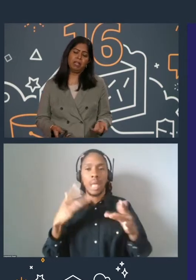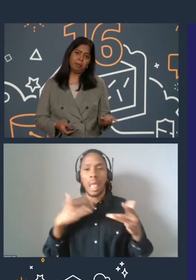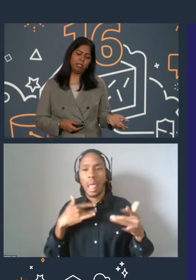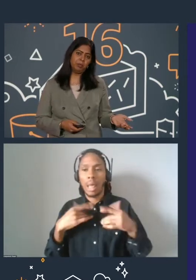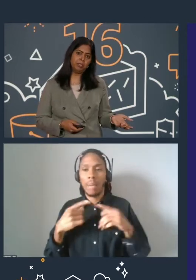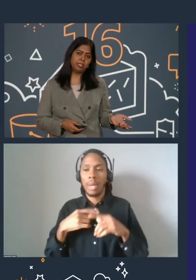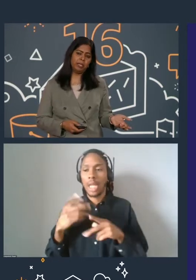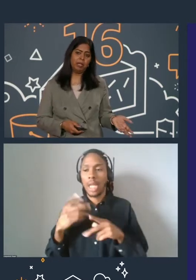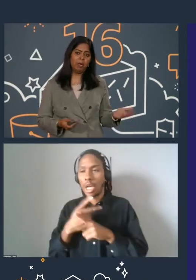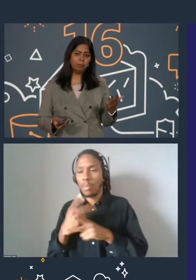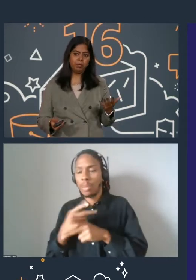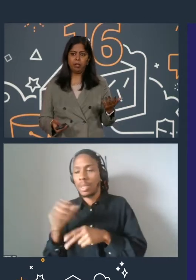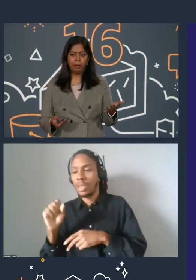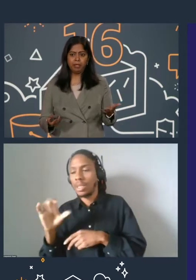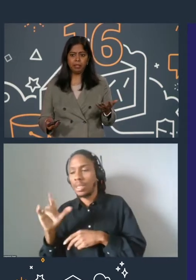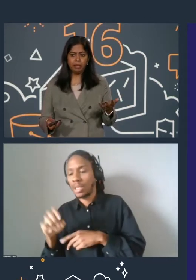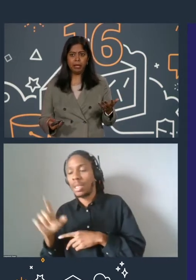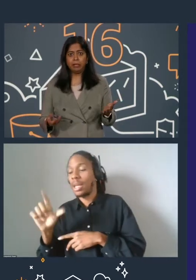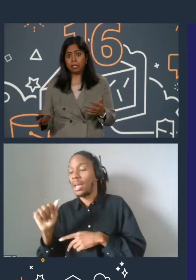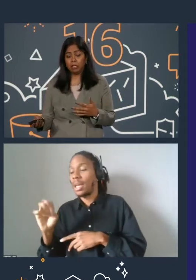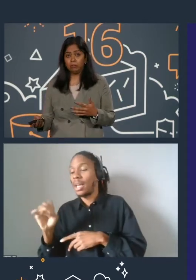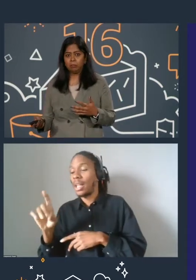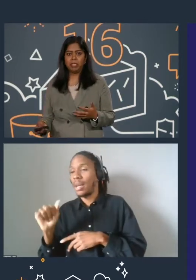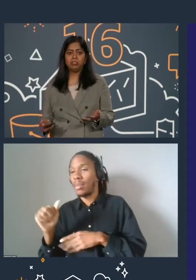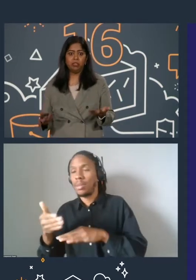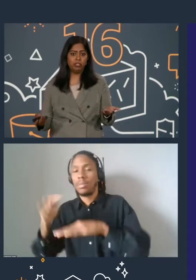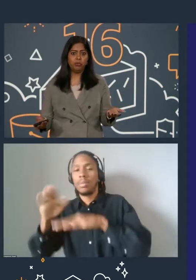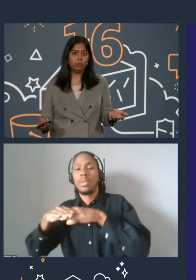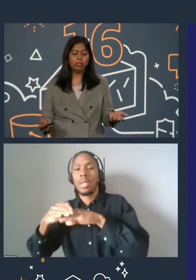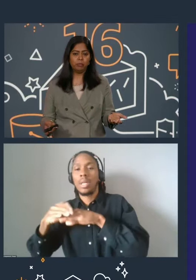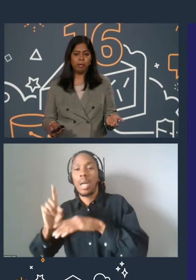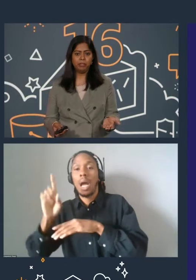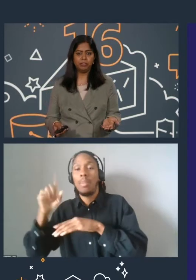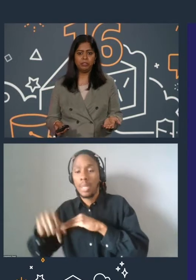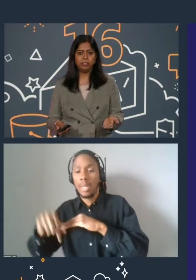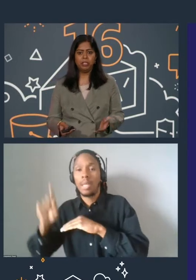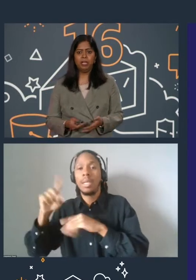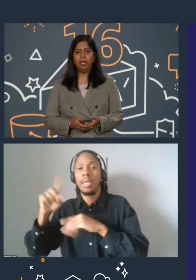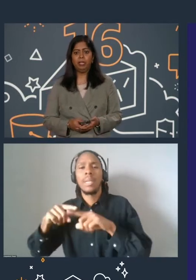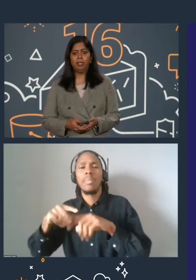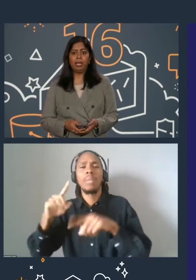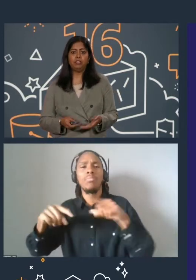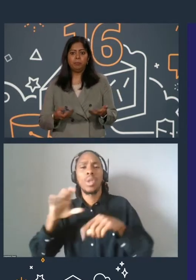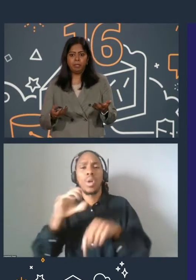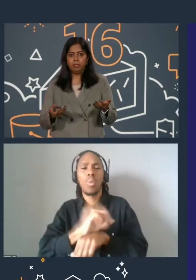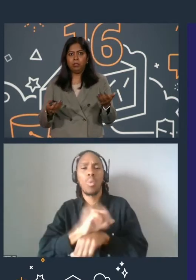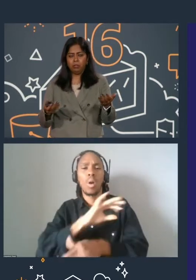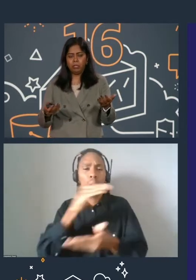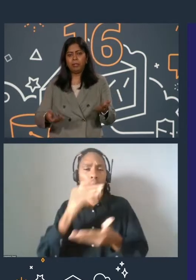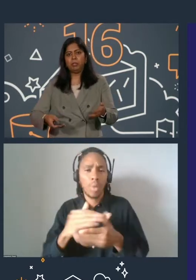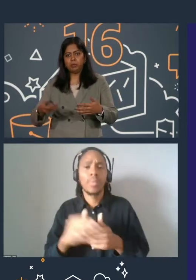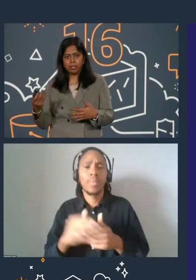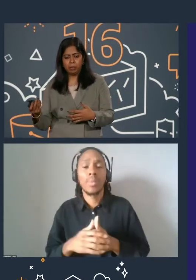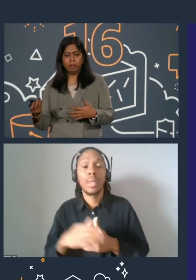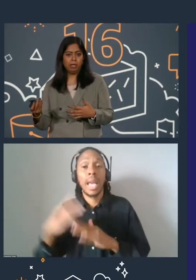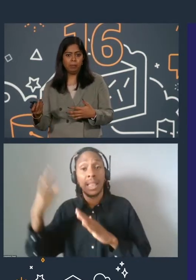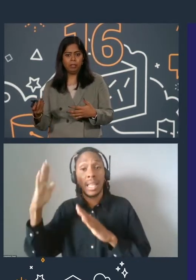Lambda would scale up automatically and down based on your workload patterns. And at your peak load, Lambda will scale up.